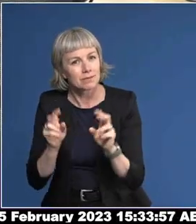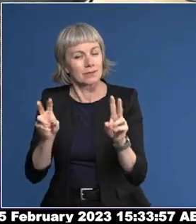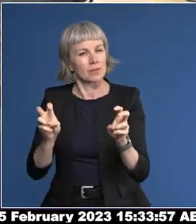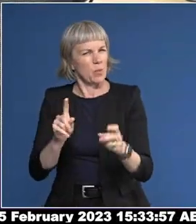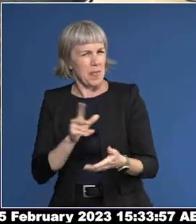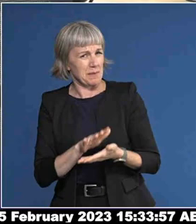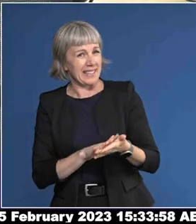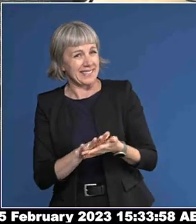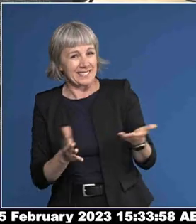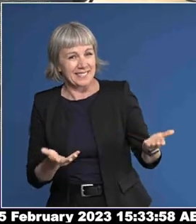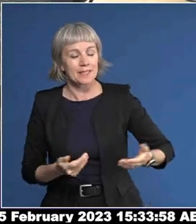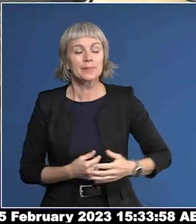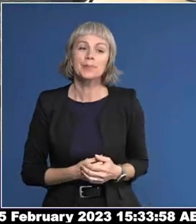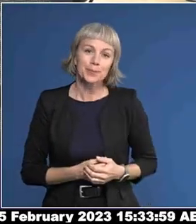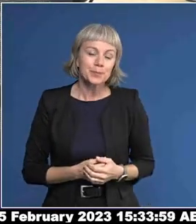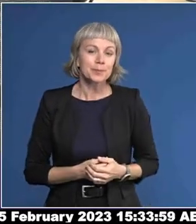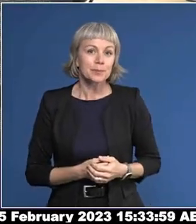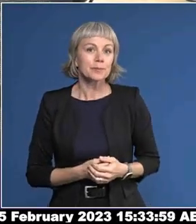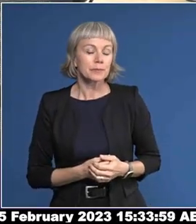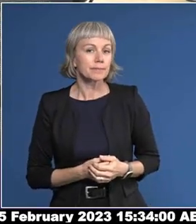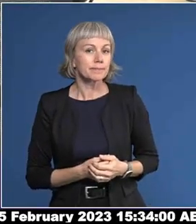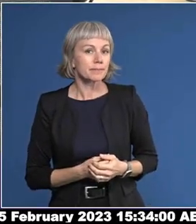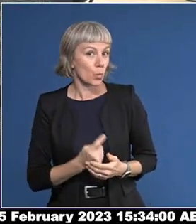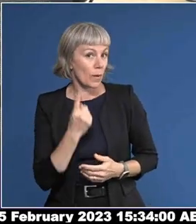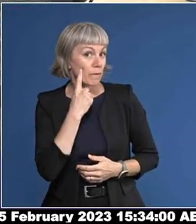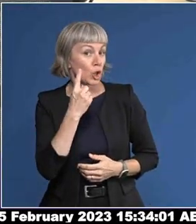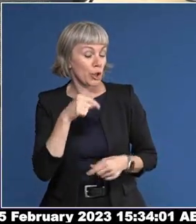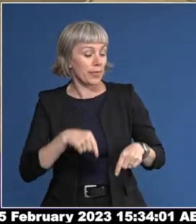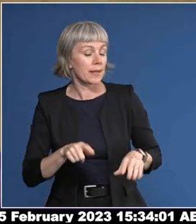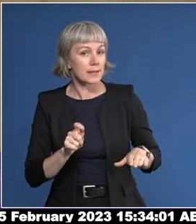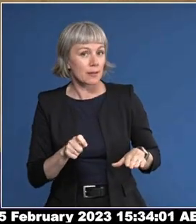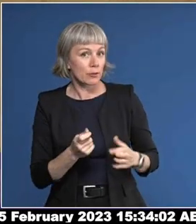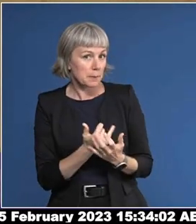So as we've heard many times in the testament in this hearing, the importance of